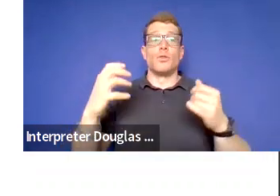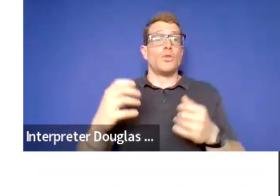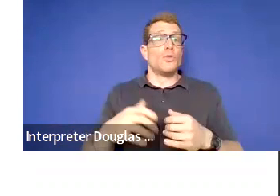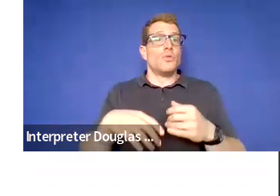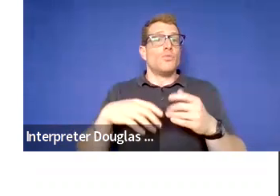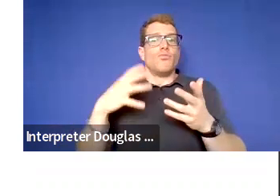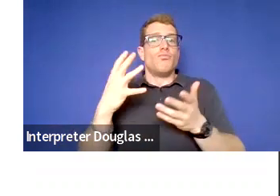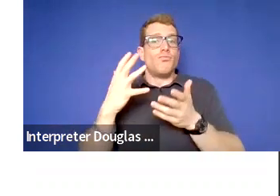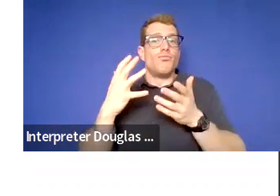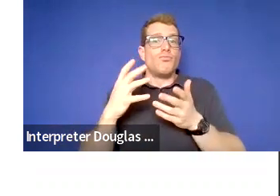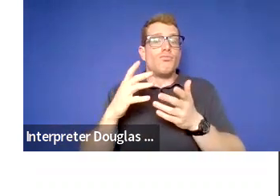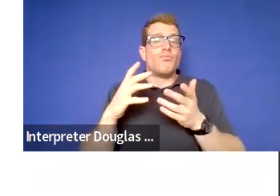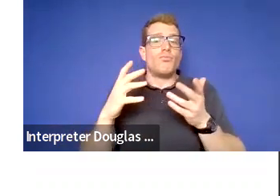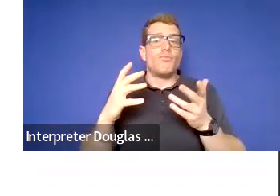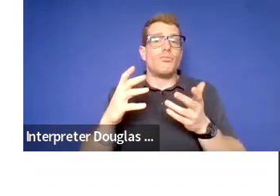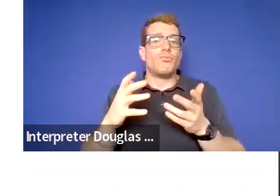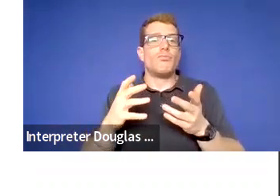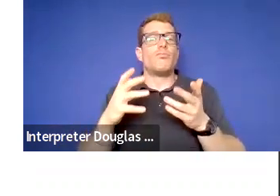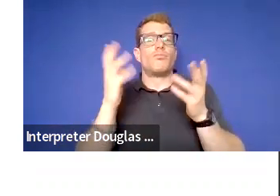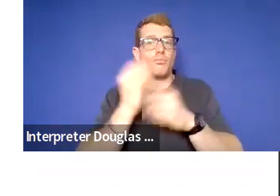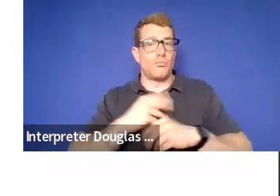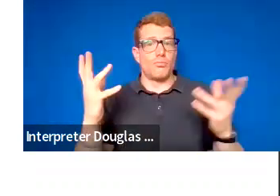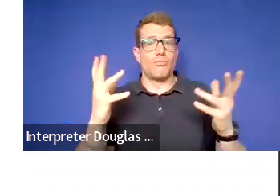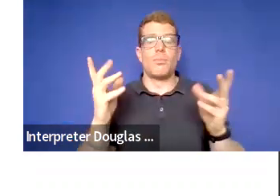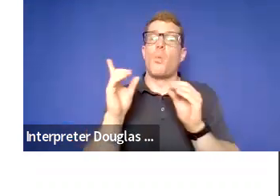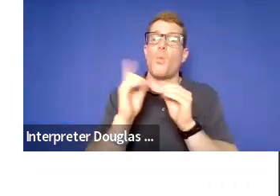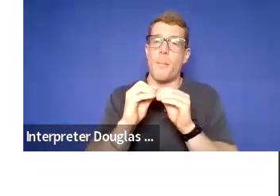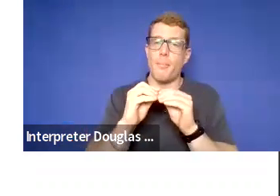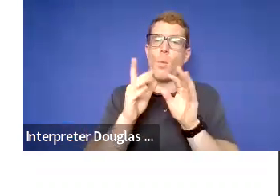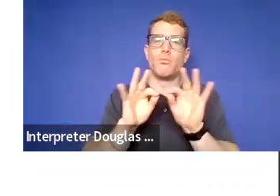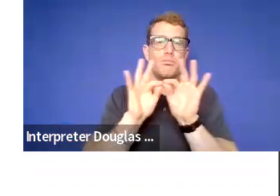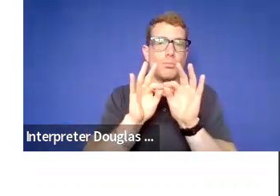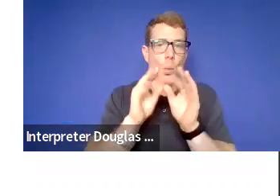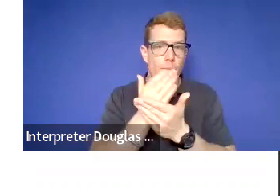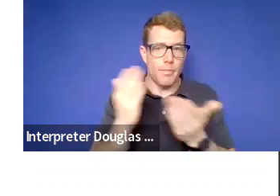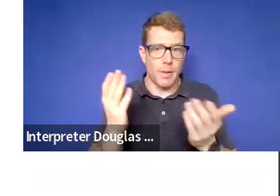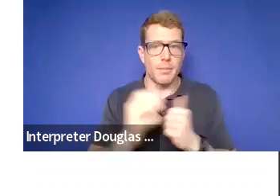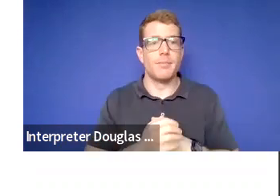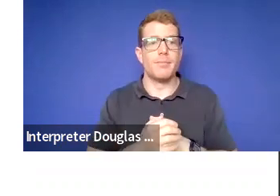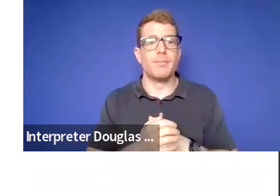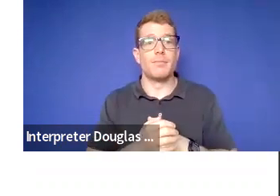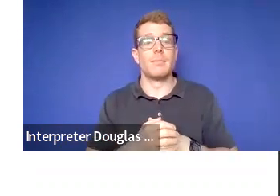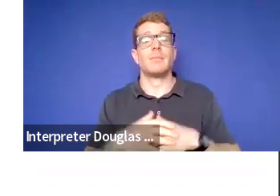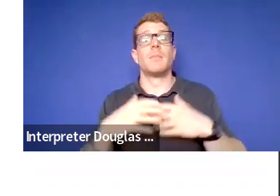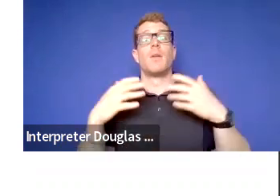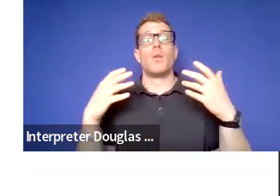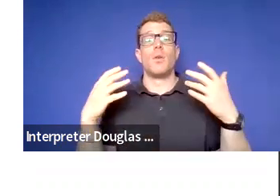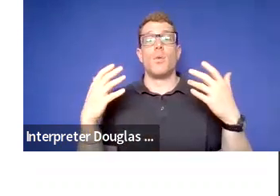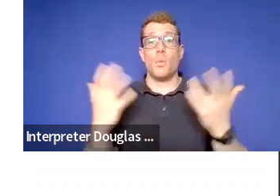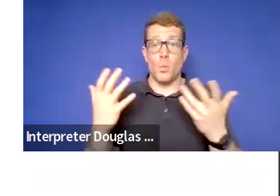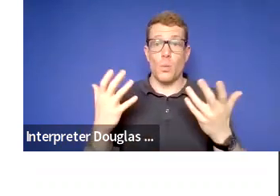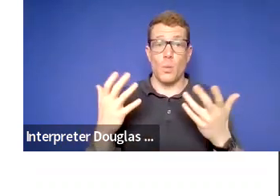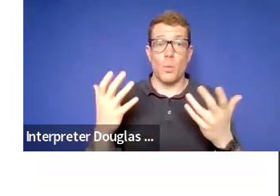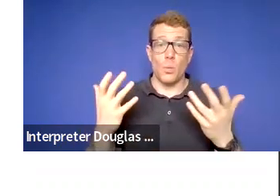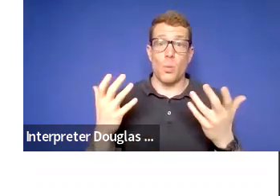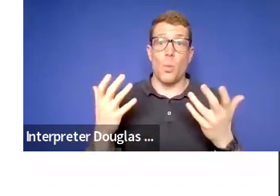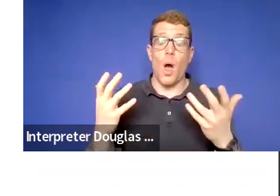Is that what we do as a whipper program and the services we provide to those receiving benefits from social security and the health ensure they constant.